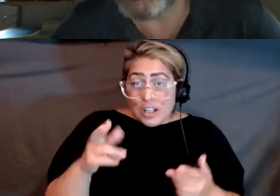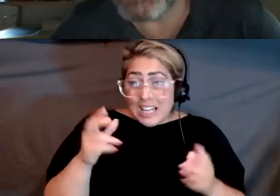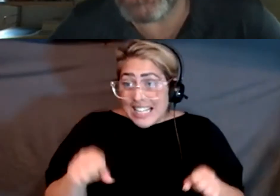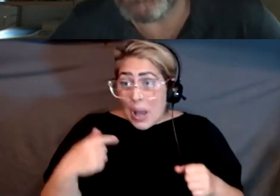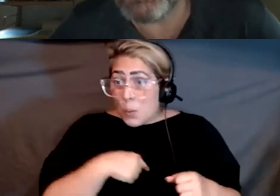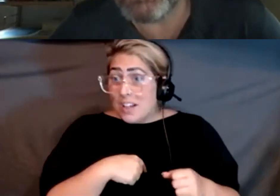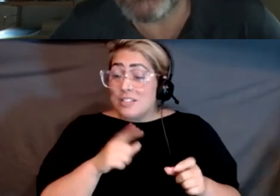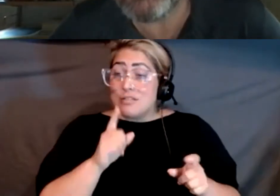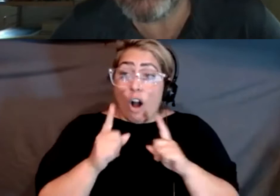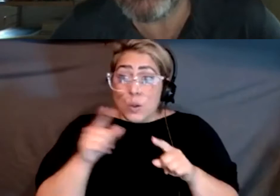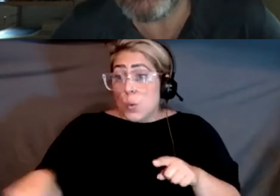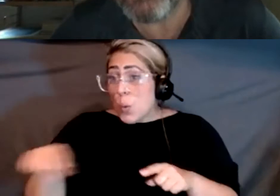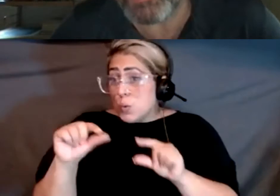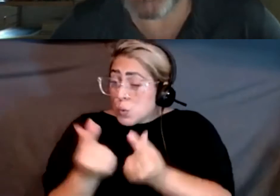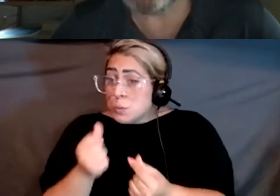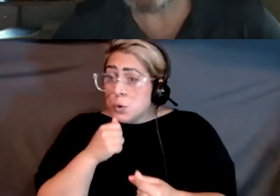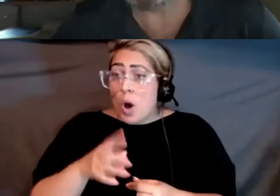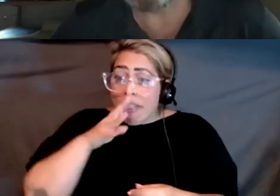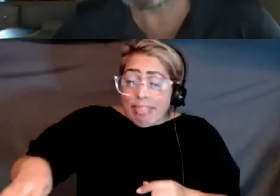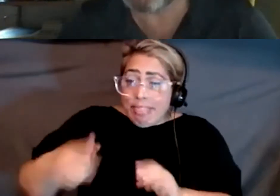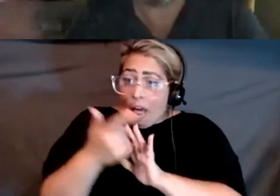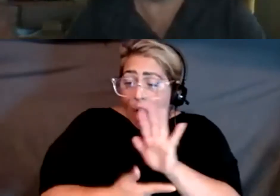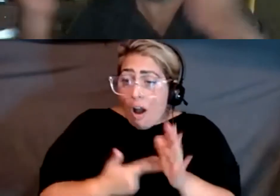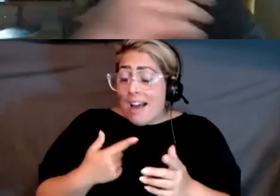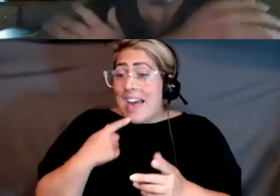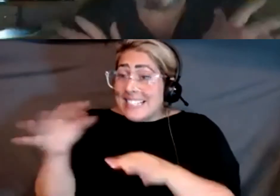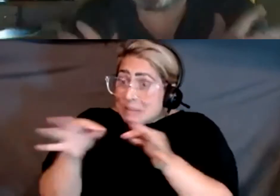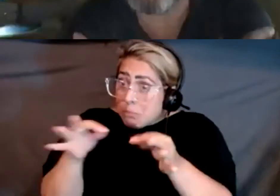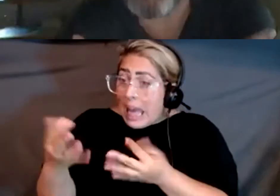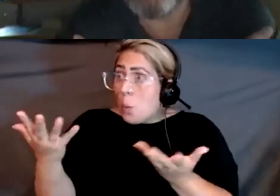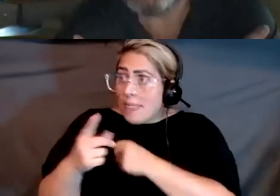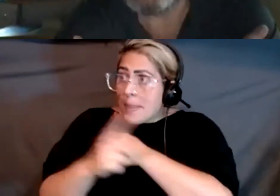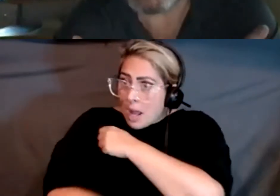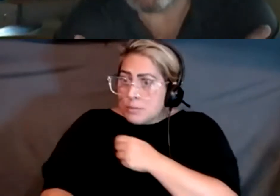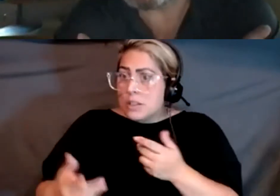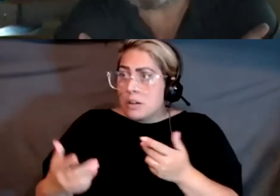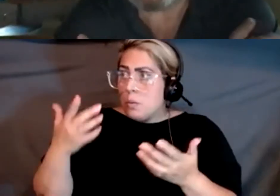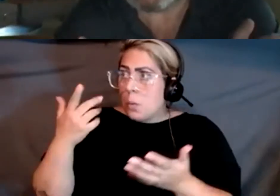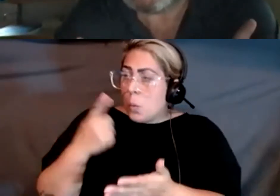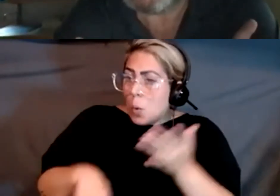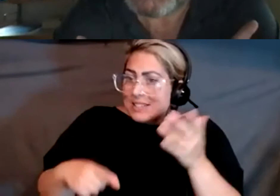as a community? I know it sounds a little naïve. But that would be my